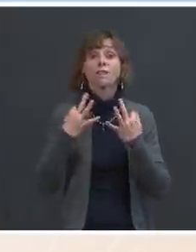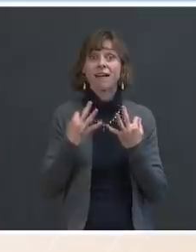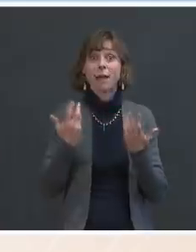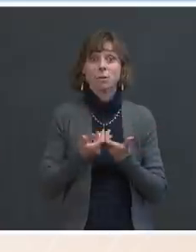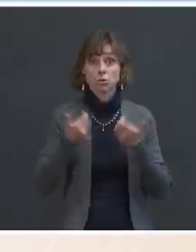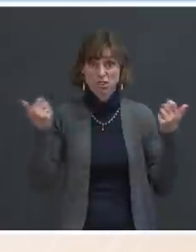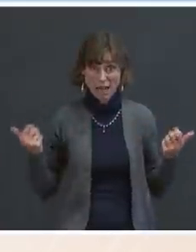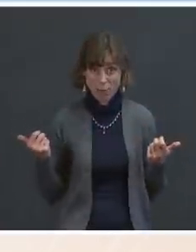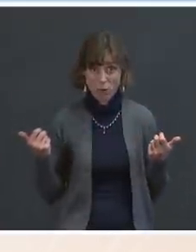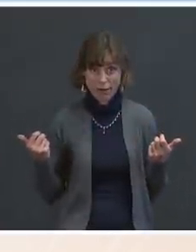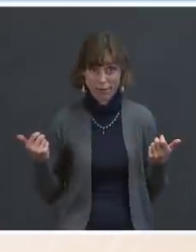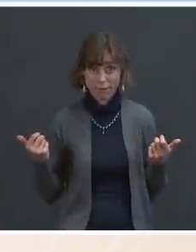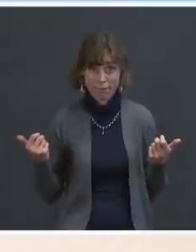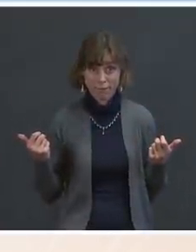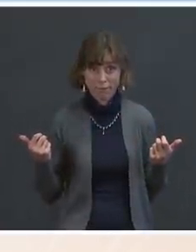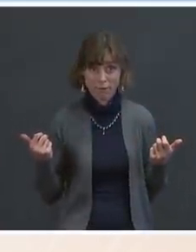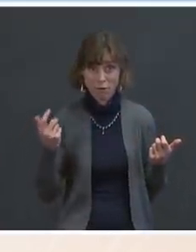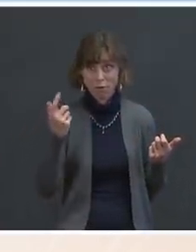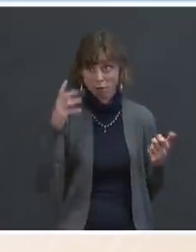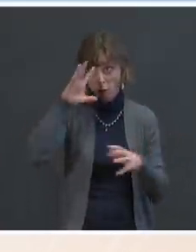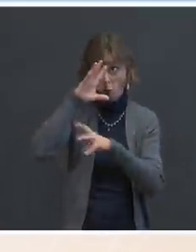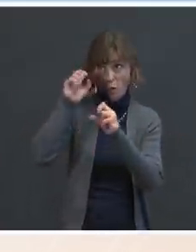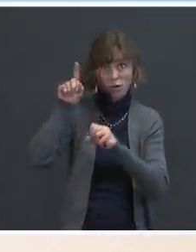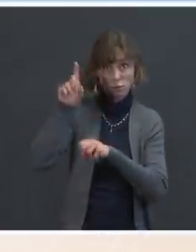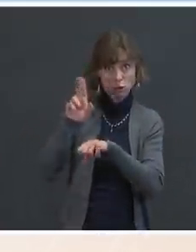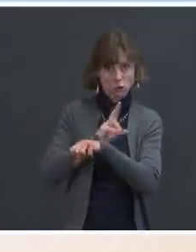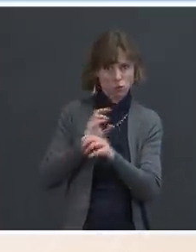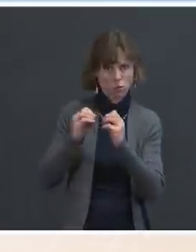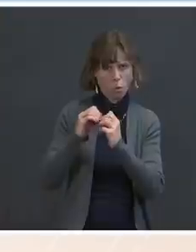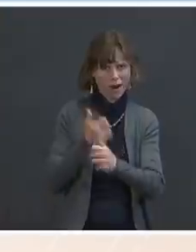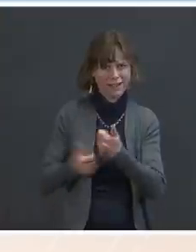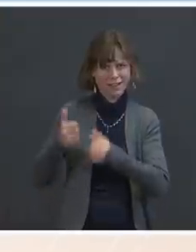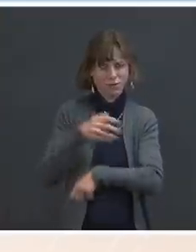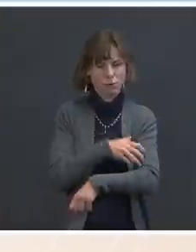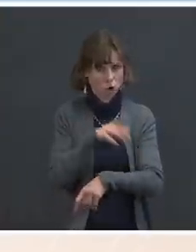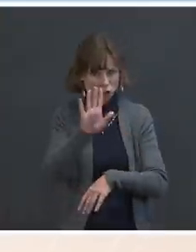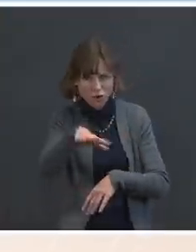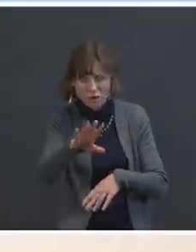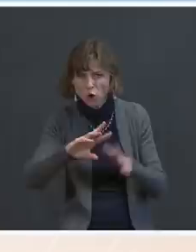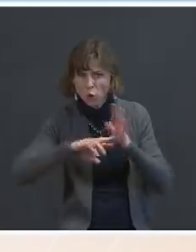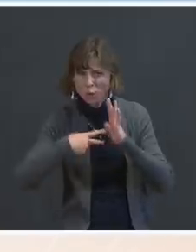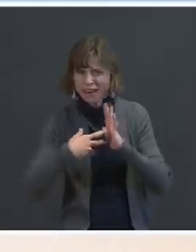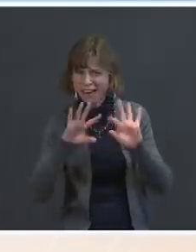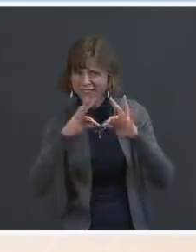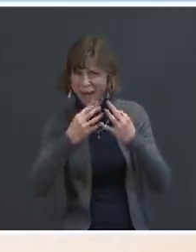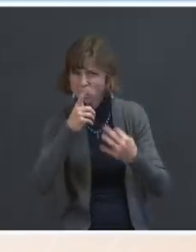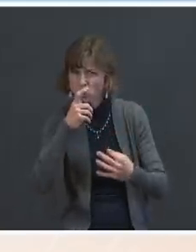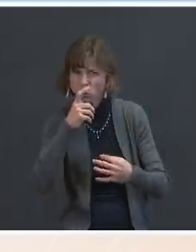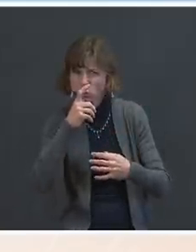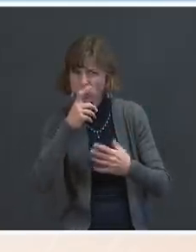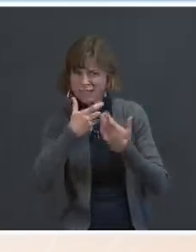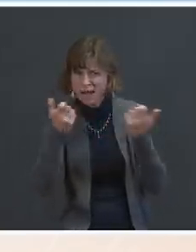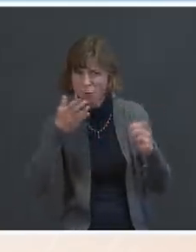would the President use any more executive power -- Ambassador Jacobson: I'm sorry, but do you mean families who were separated when in the United States under --